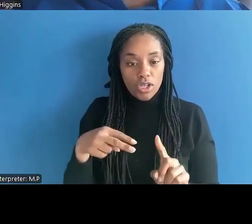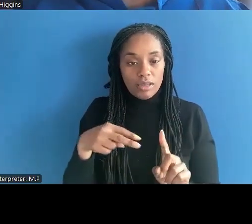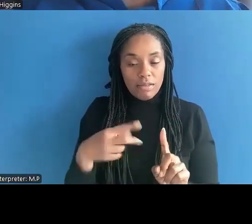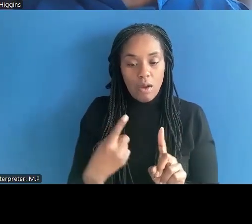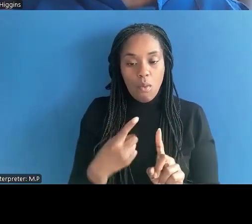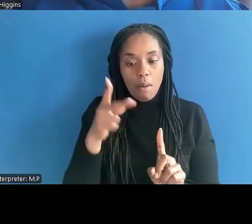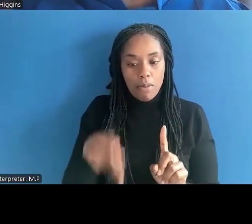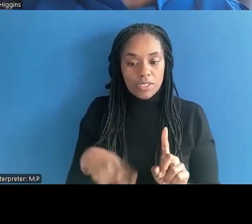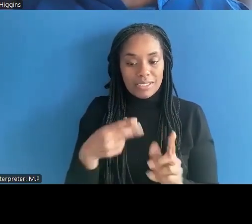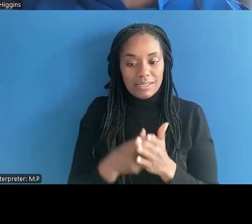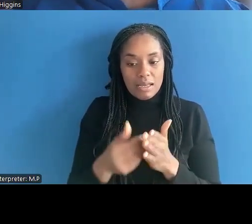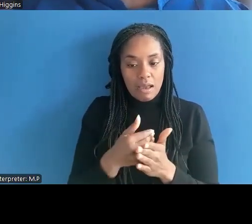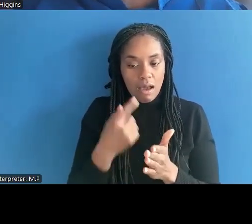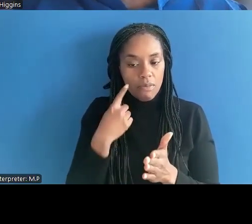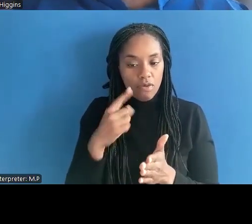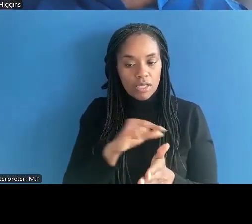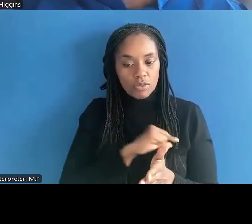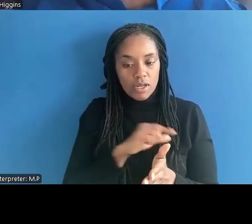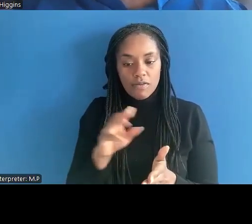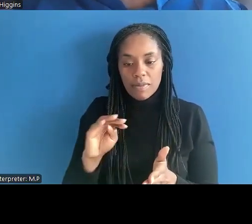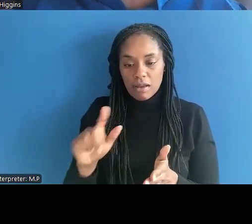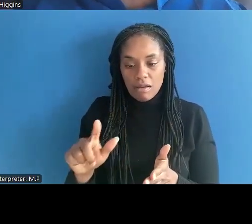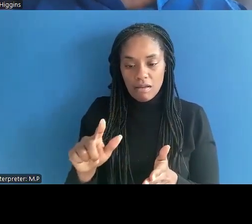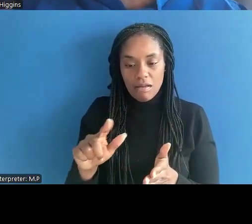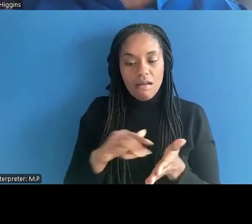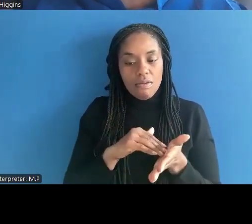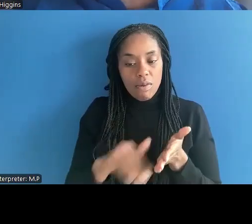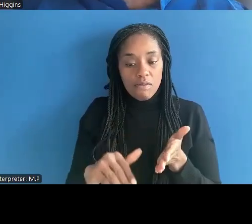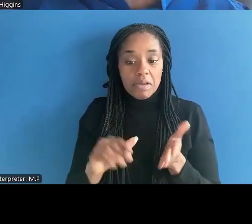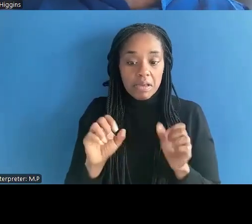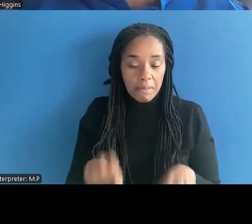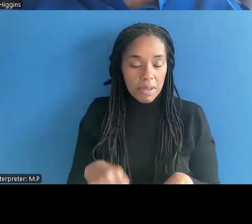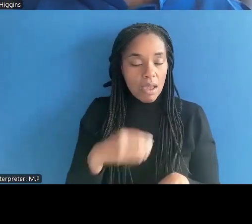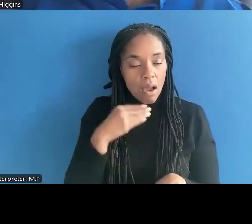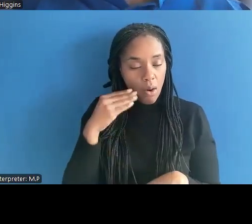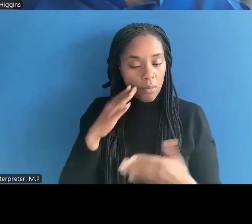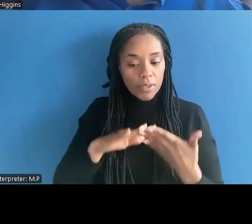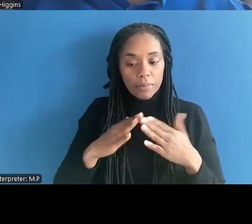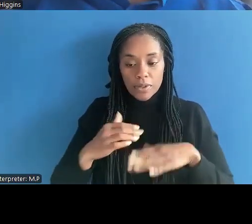And so these waivers a can be community based alternative waiver.